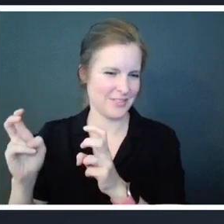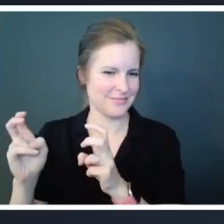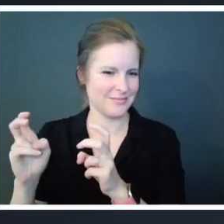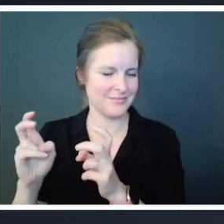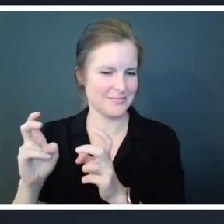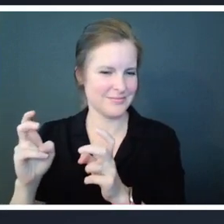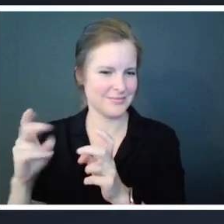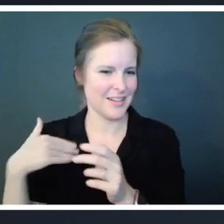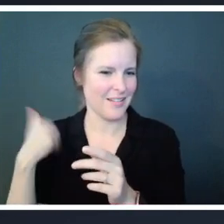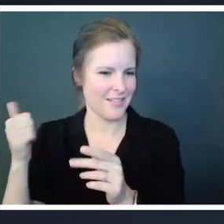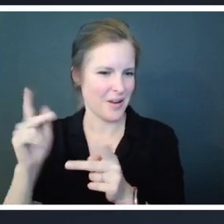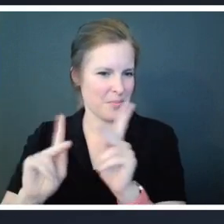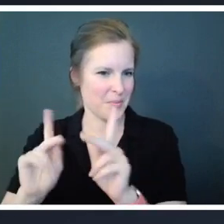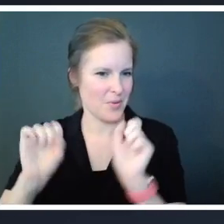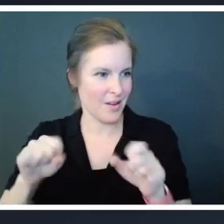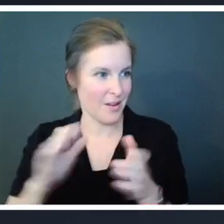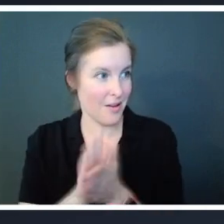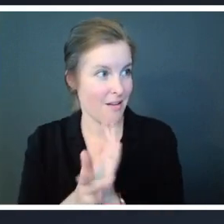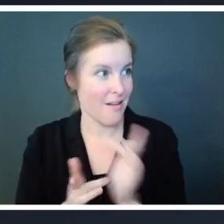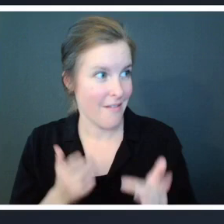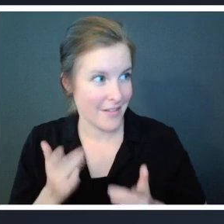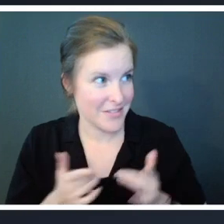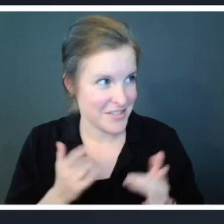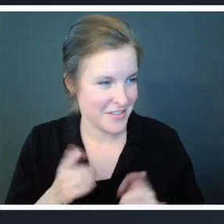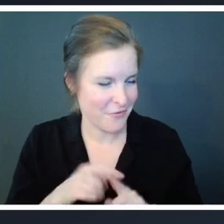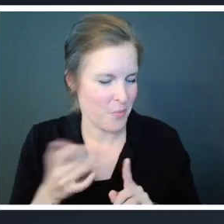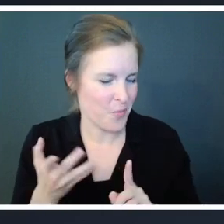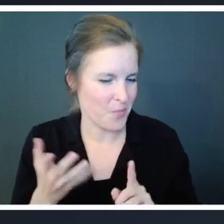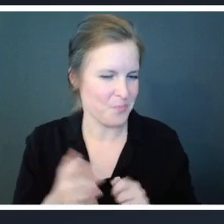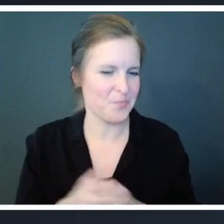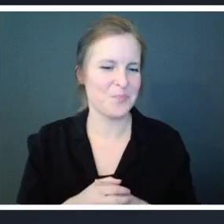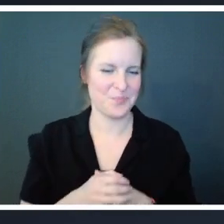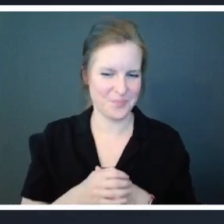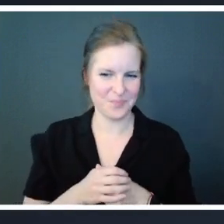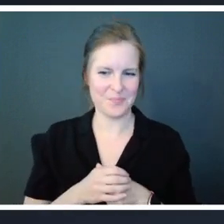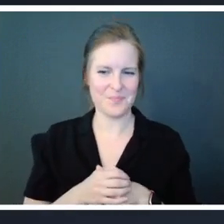while developing historical thinking skills and those -- that ability to even analyze objects